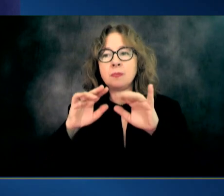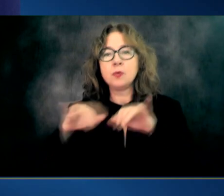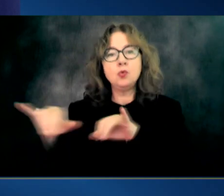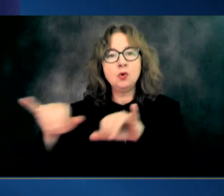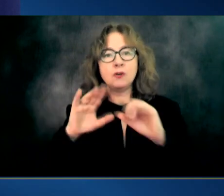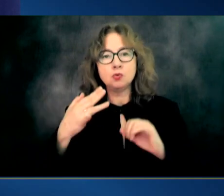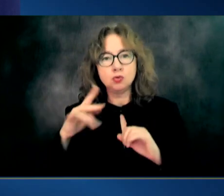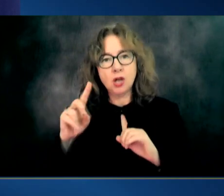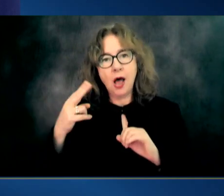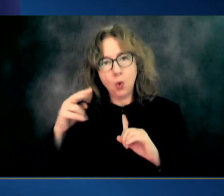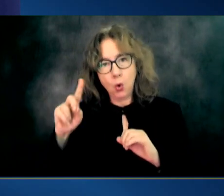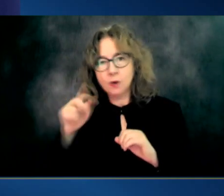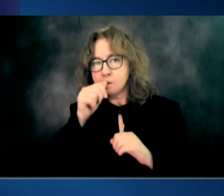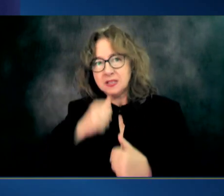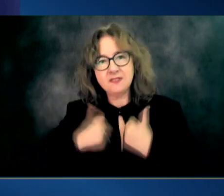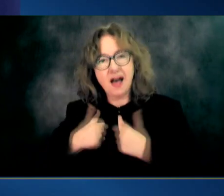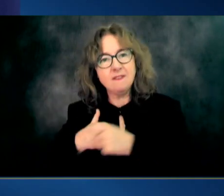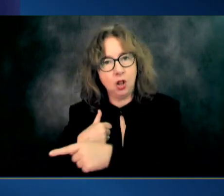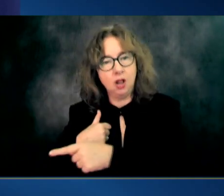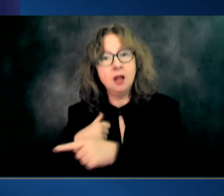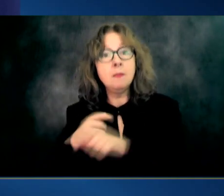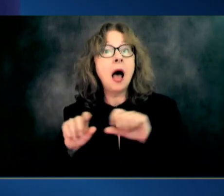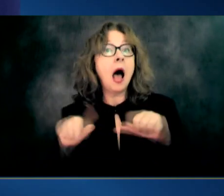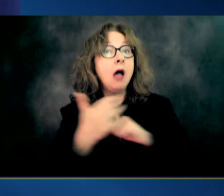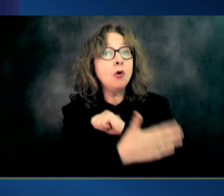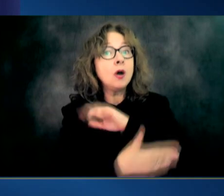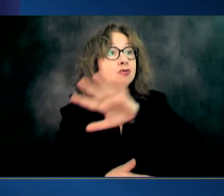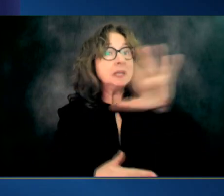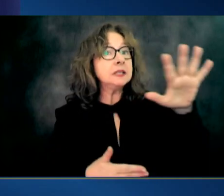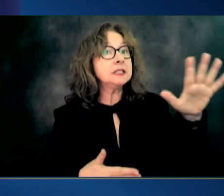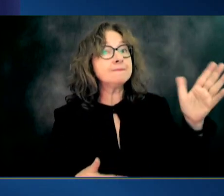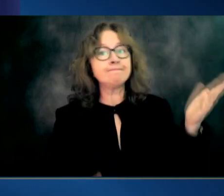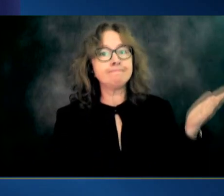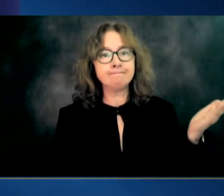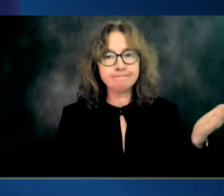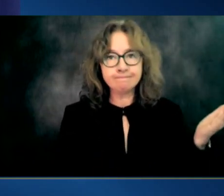know that that's not a reality. And then these stories have particular power there.